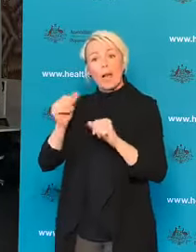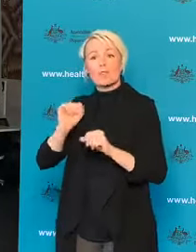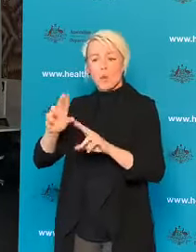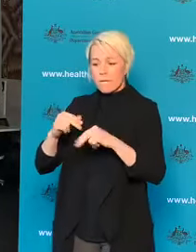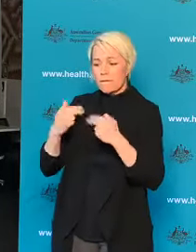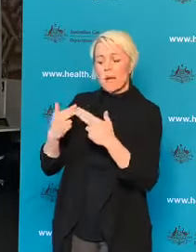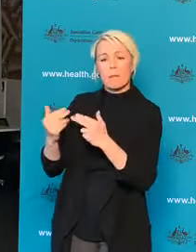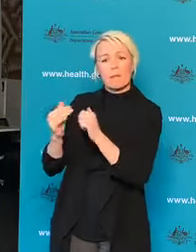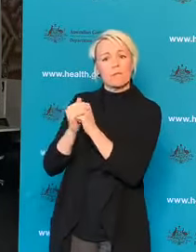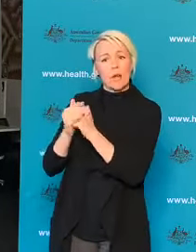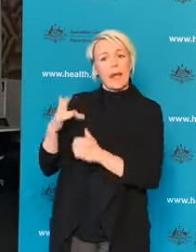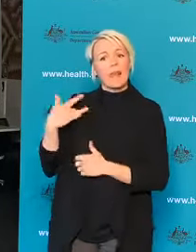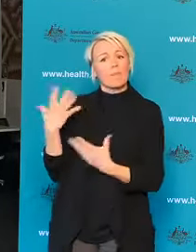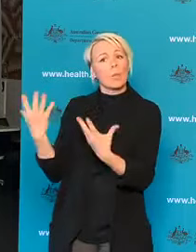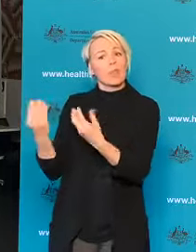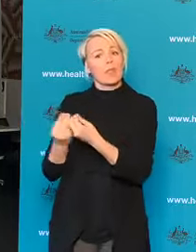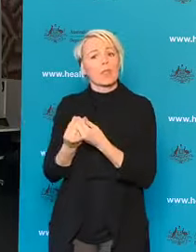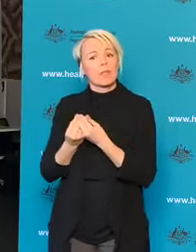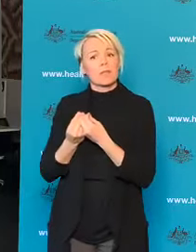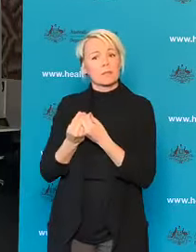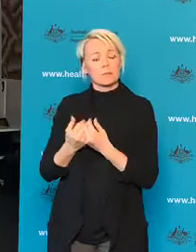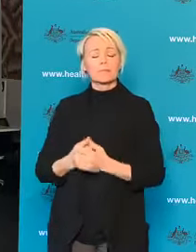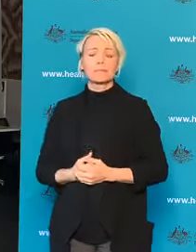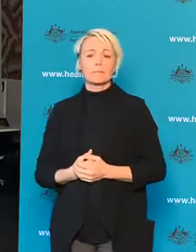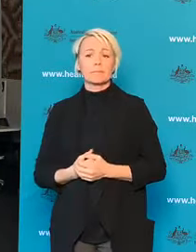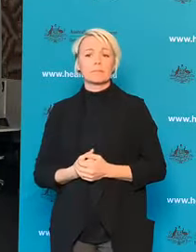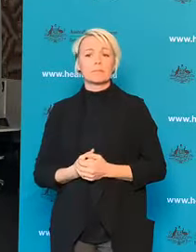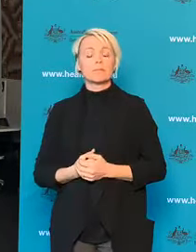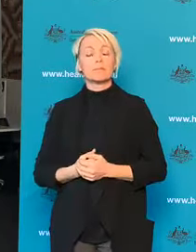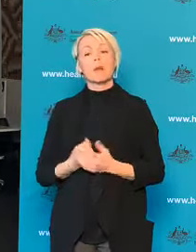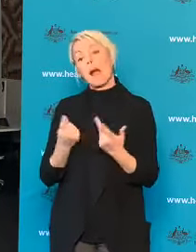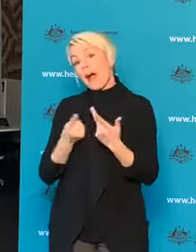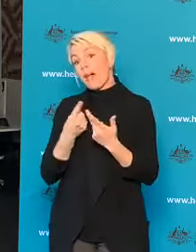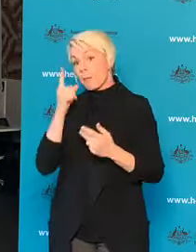To those in other parts of Australia please take the time to reach out and